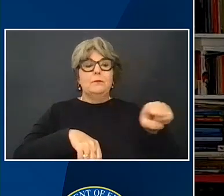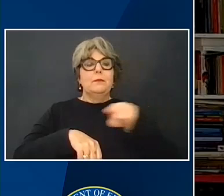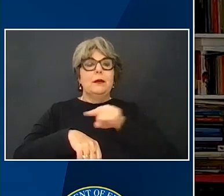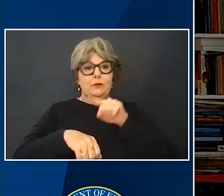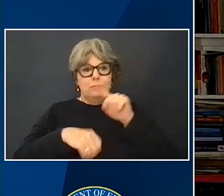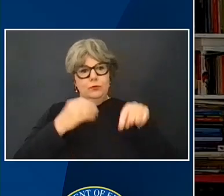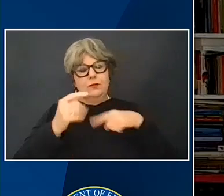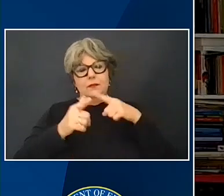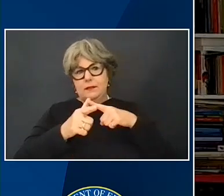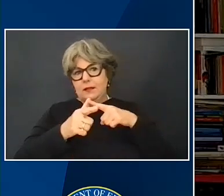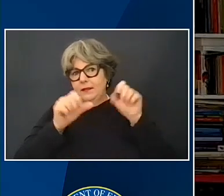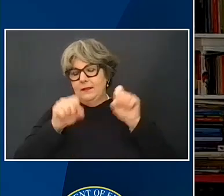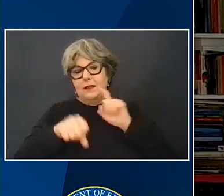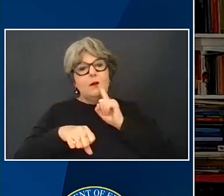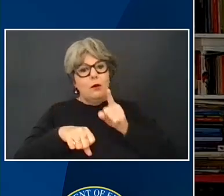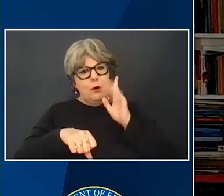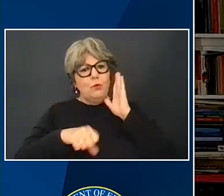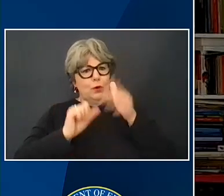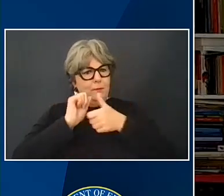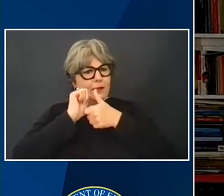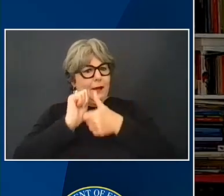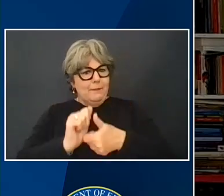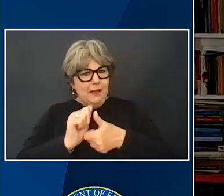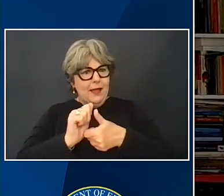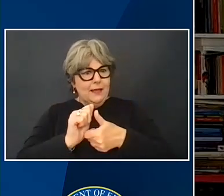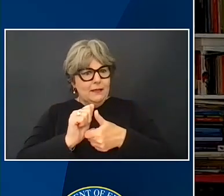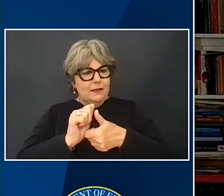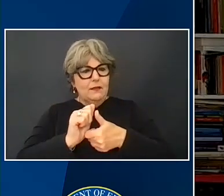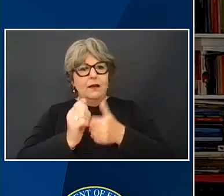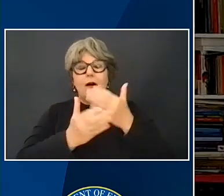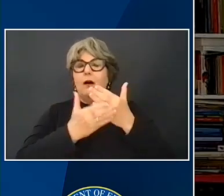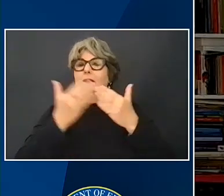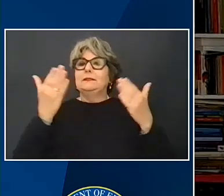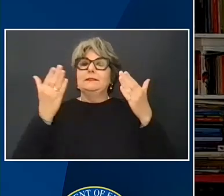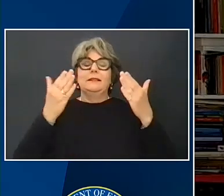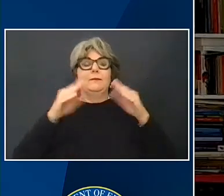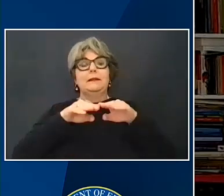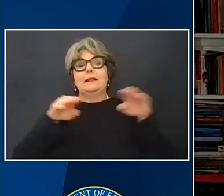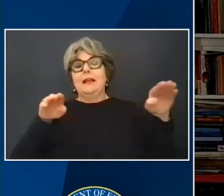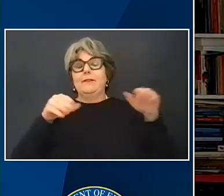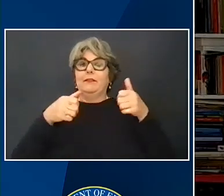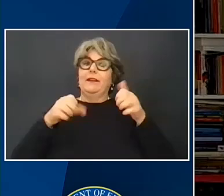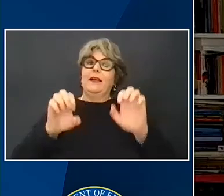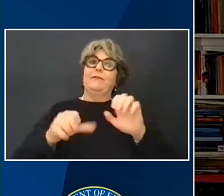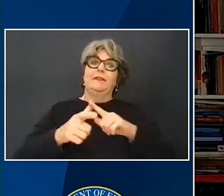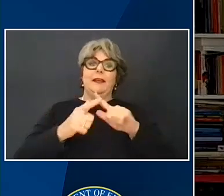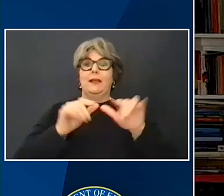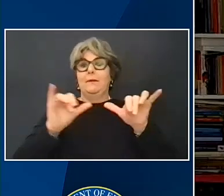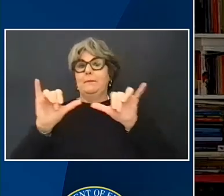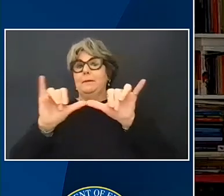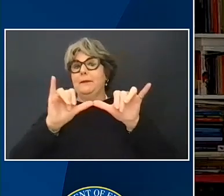are going to be compliant is based on some level of effort that can be measured and reassure us that they're actually on the